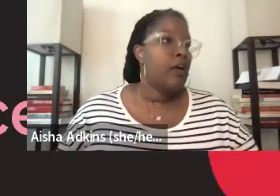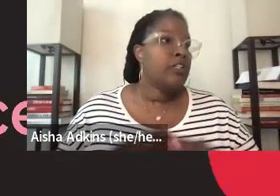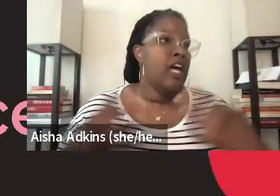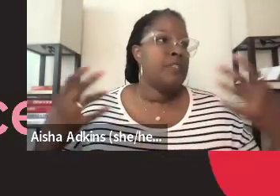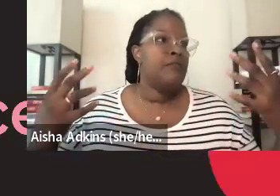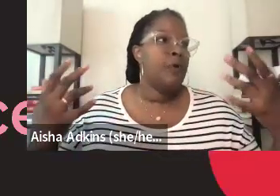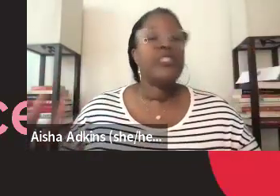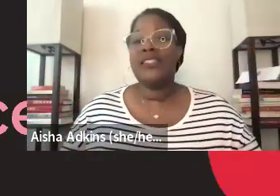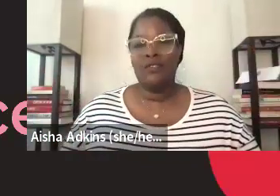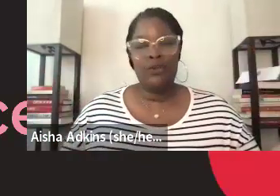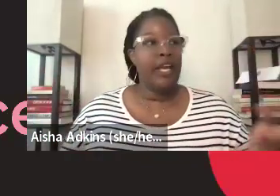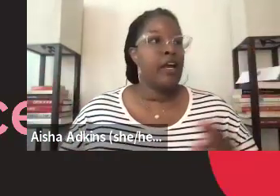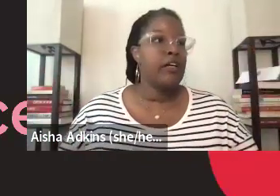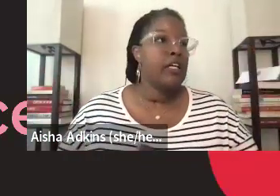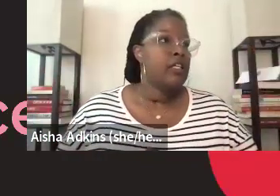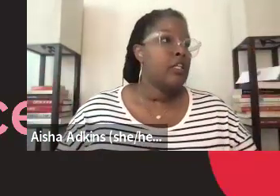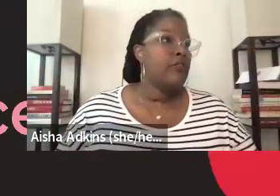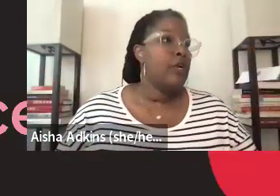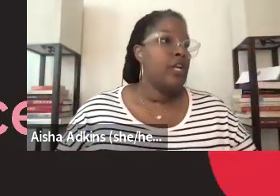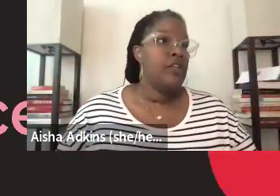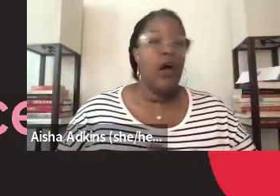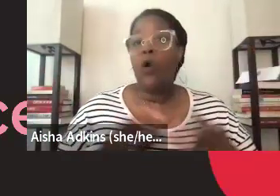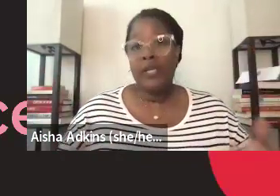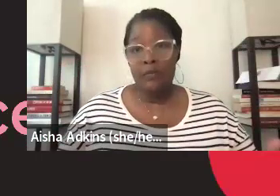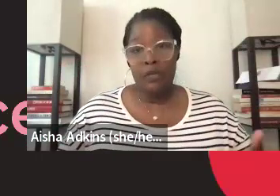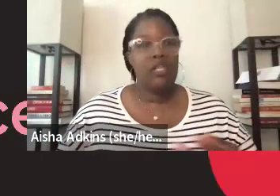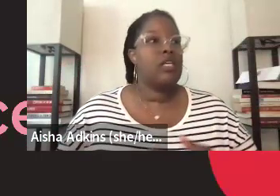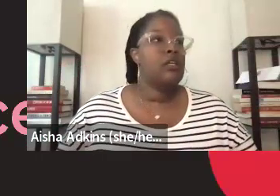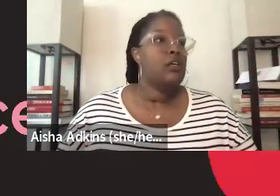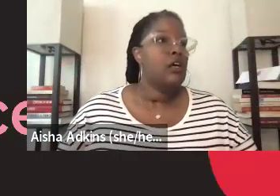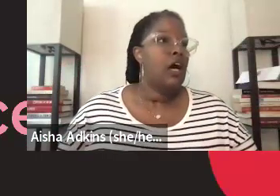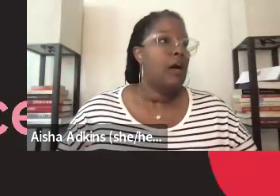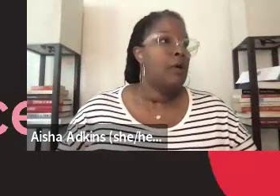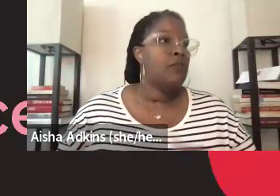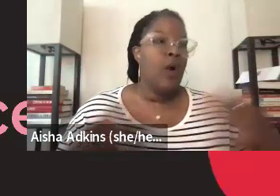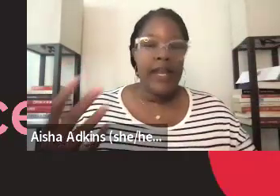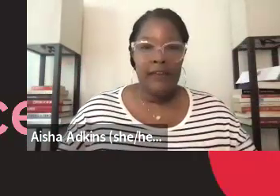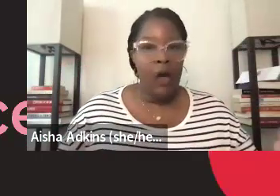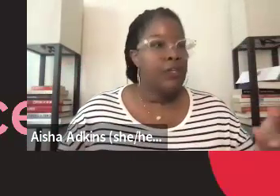they are types of person-centered care delivered in the Home and Community. A variety of Health